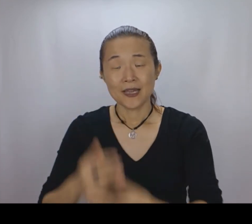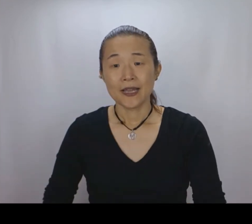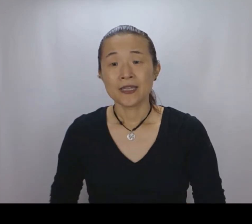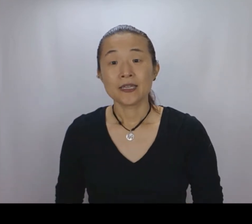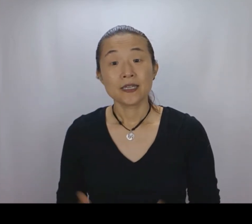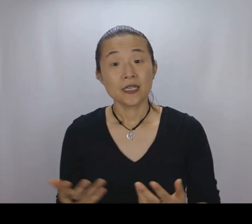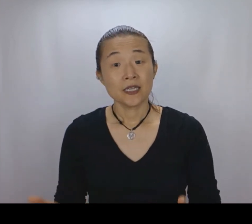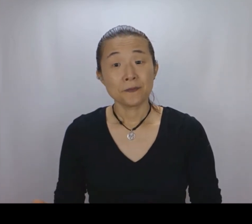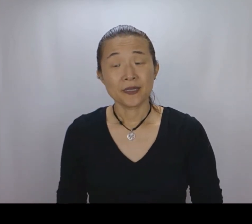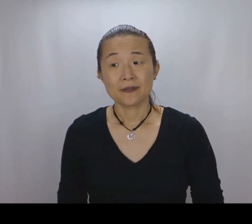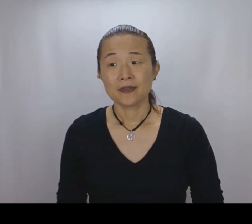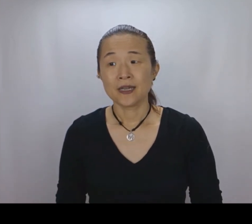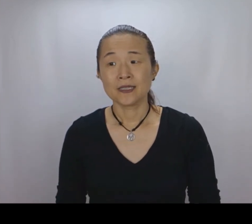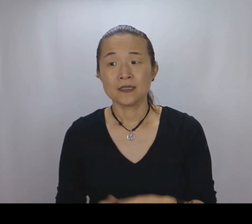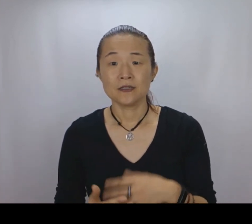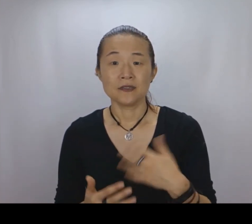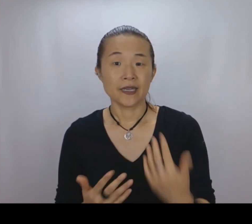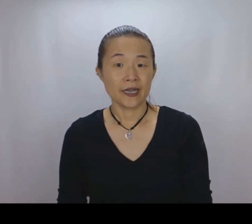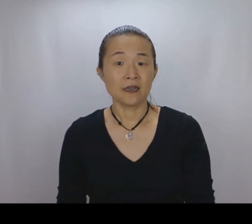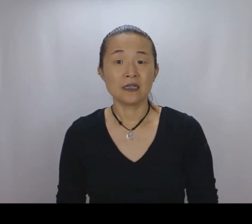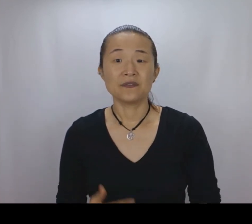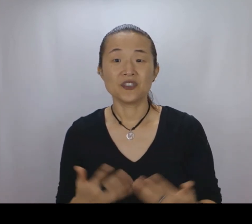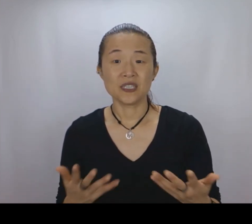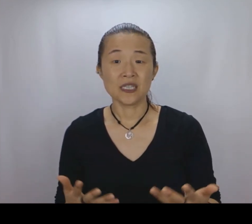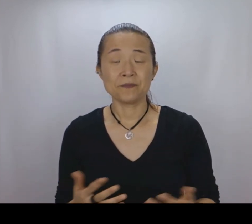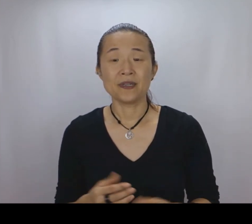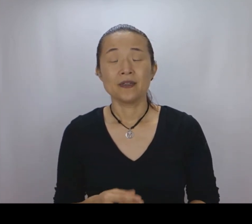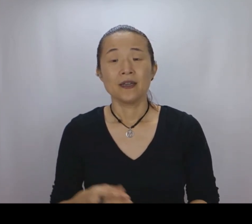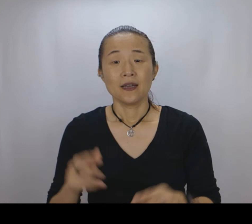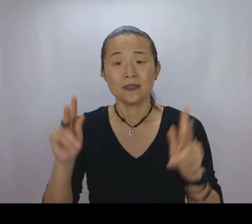And then keep as in to take care of, to keep,